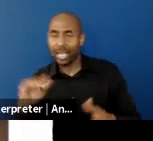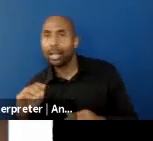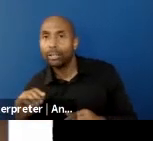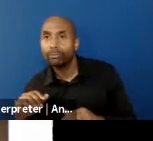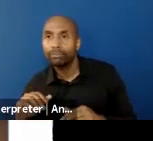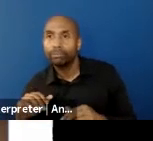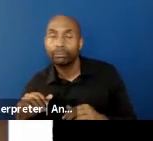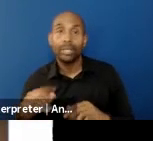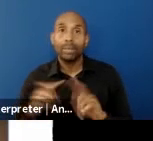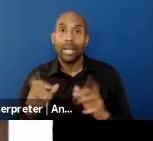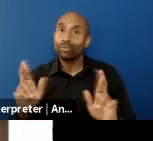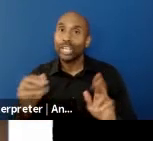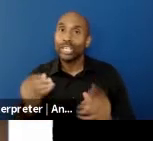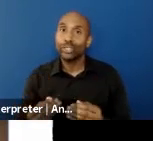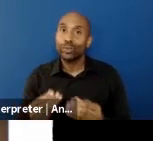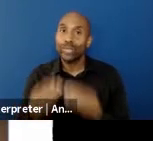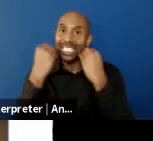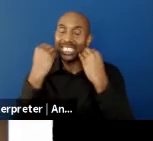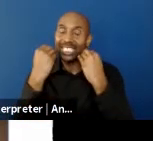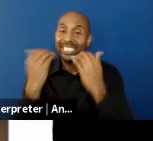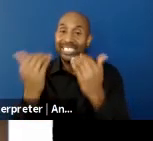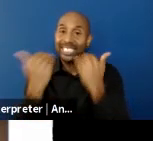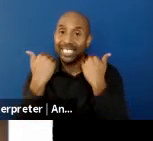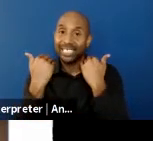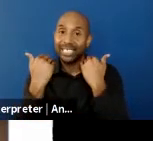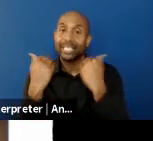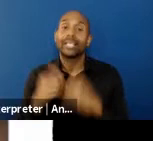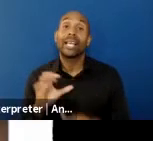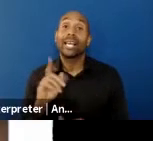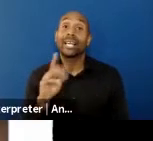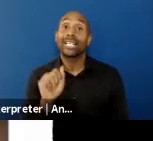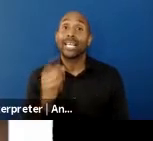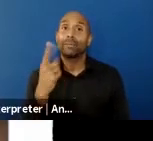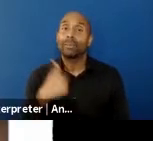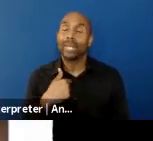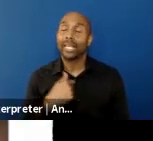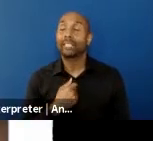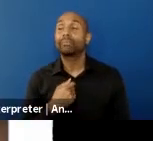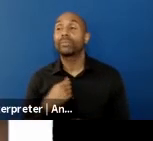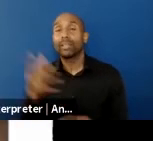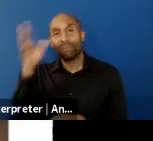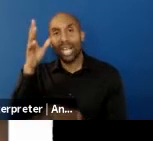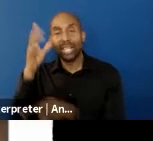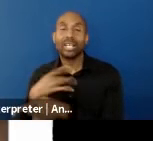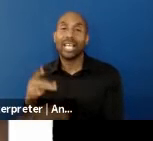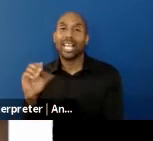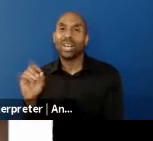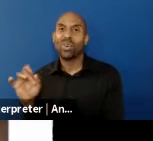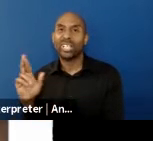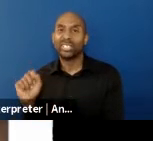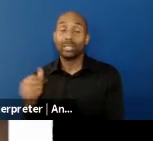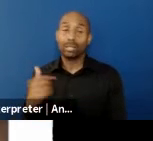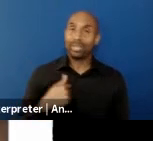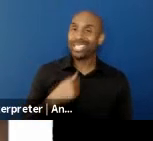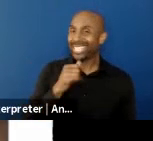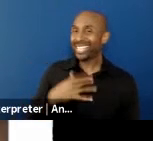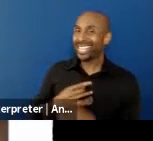And one of the things that I was a big athlete growing up. One of the things that connected my father and I was boxing.